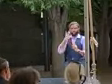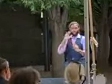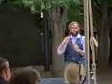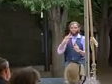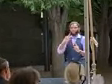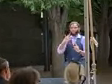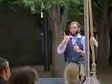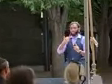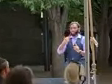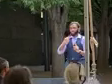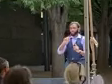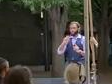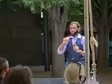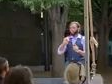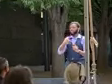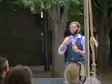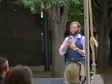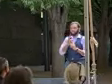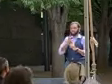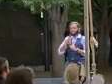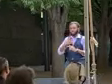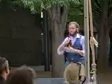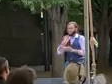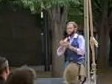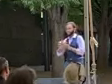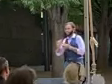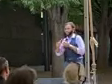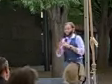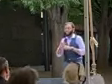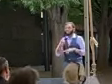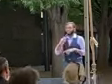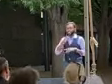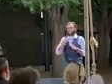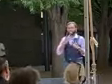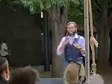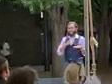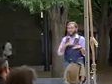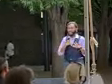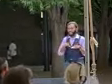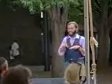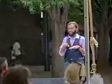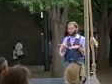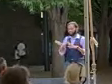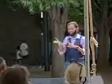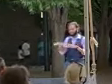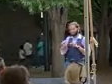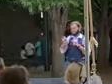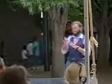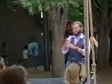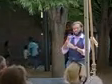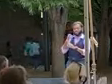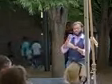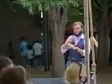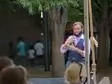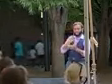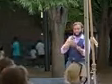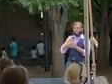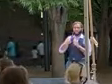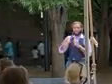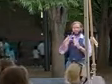I joke because Mary Dolan was my wife's friend so I say I inherited Mary Dolan through marriage. But I think she has become my friend.